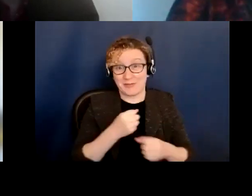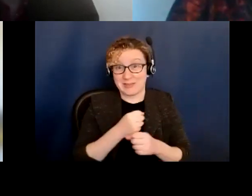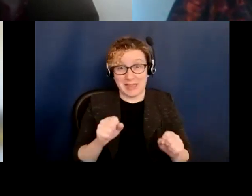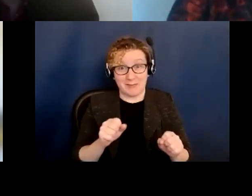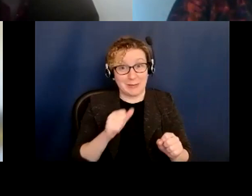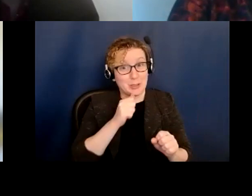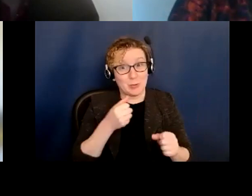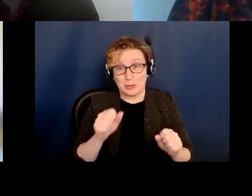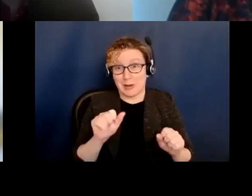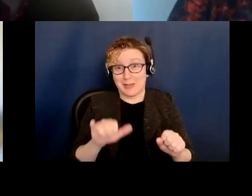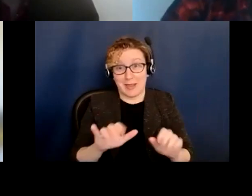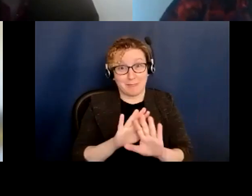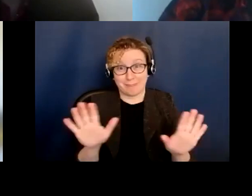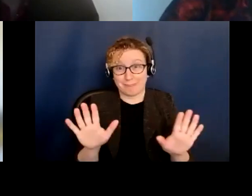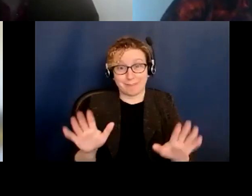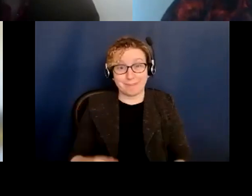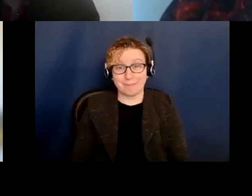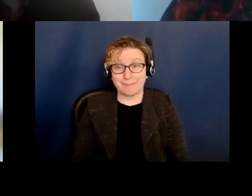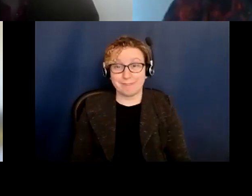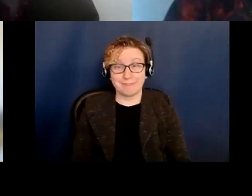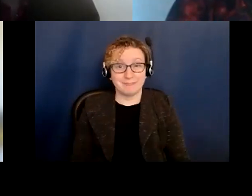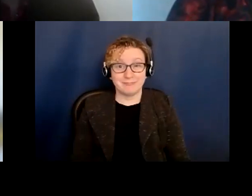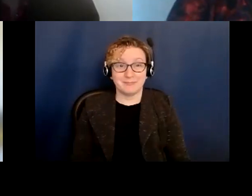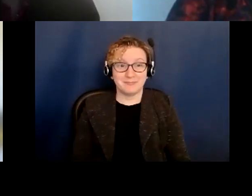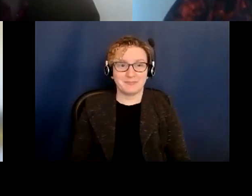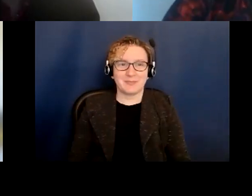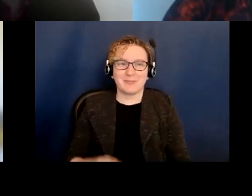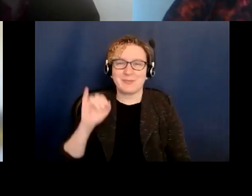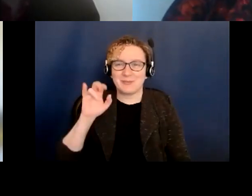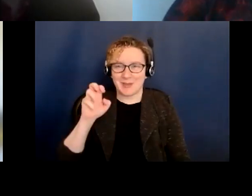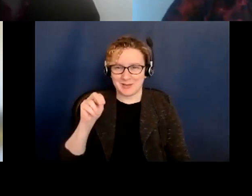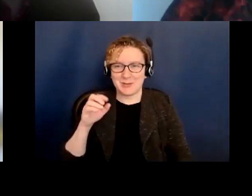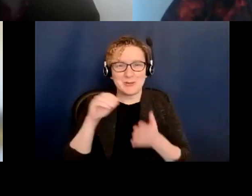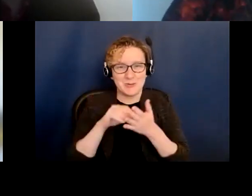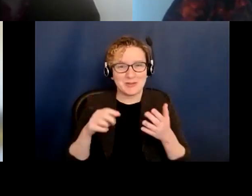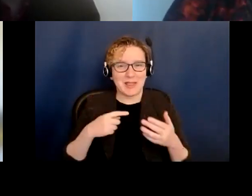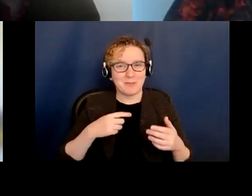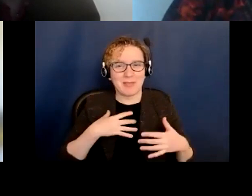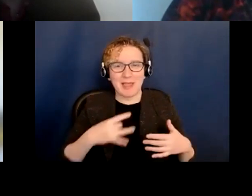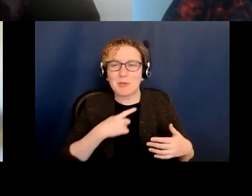Students are risk takers. That is great.